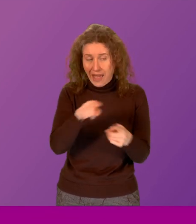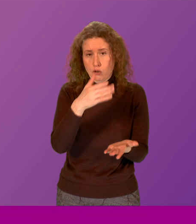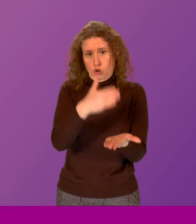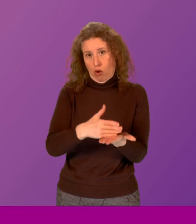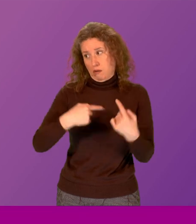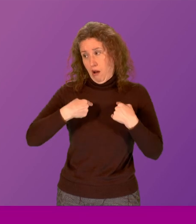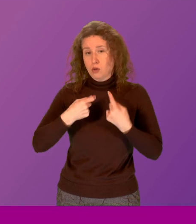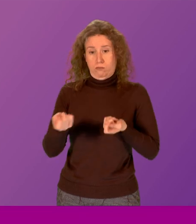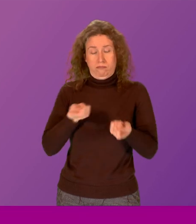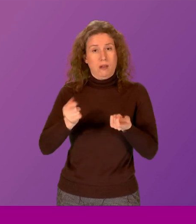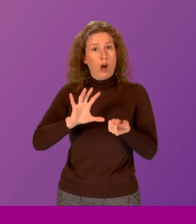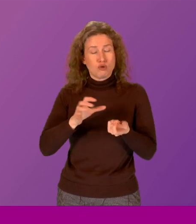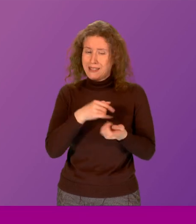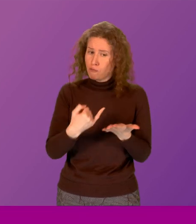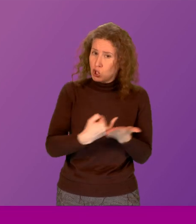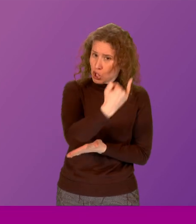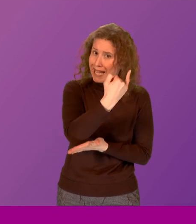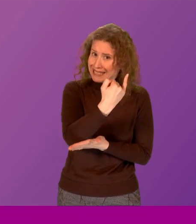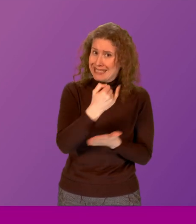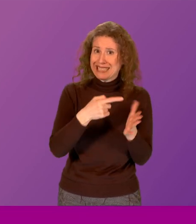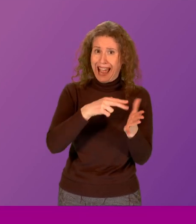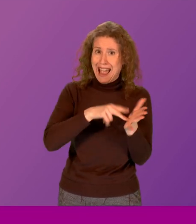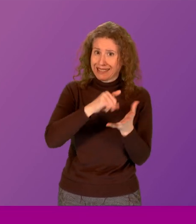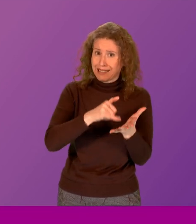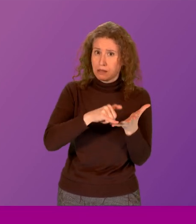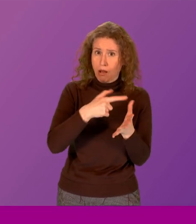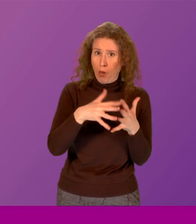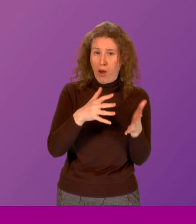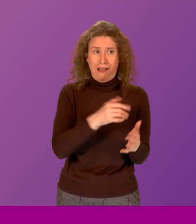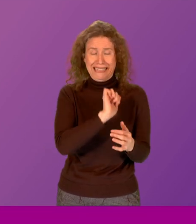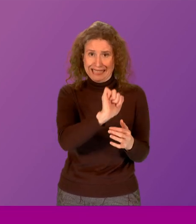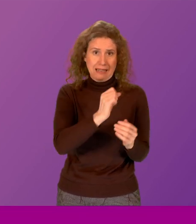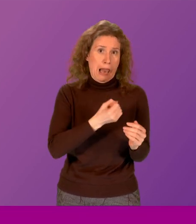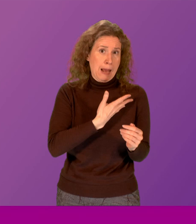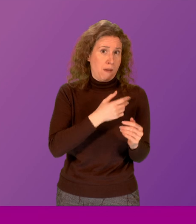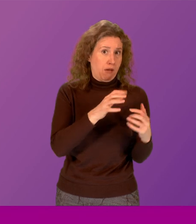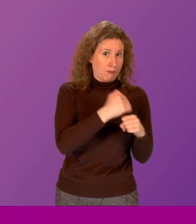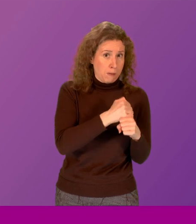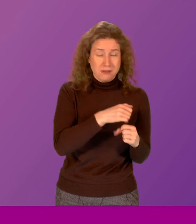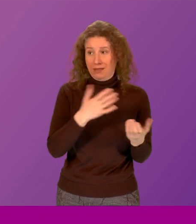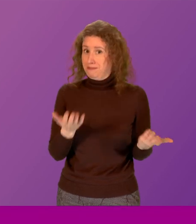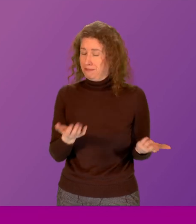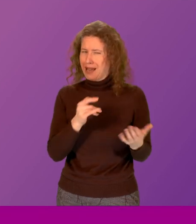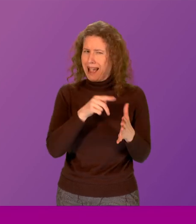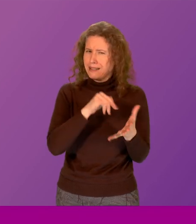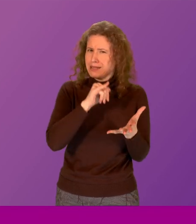rejected Anas Sarwar and Scottish Labour. Anas Sarwar, who is famed for his hubris,